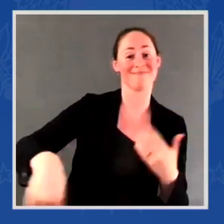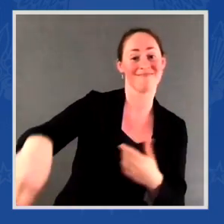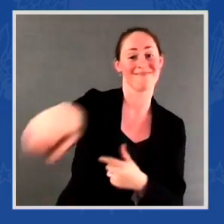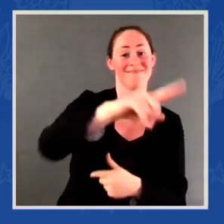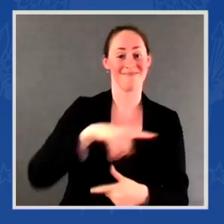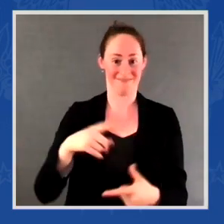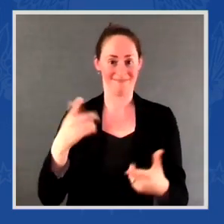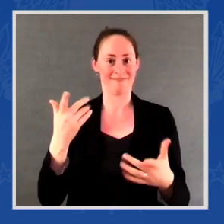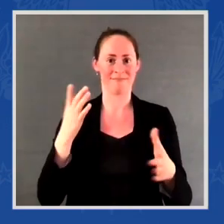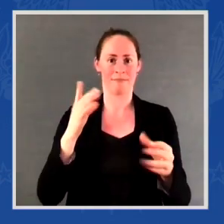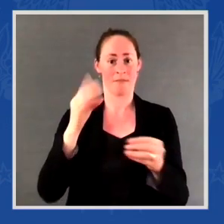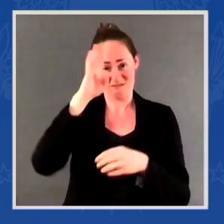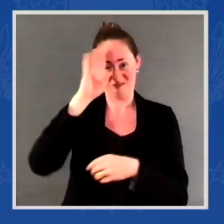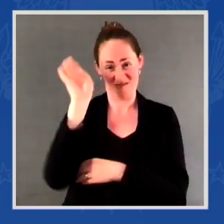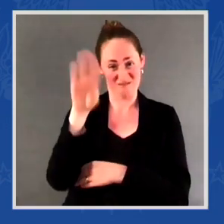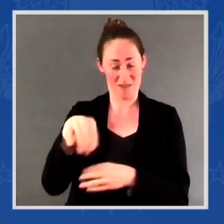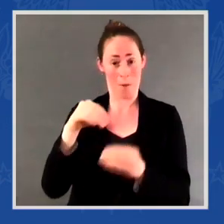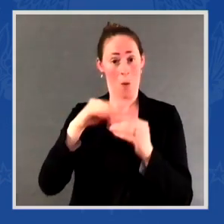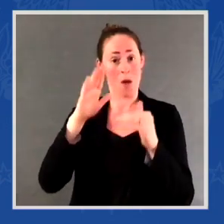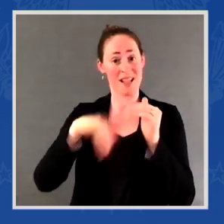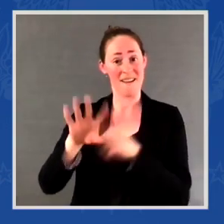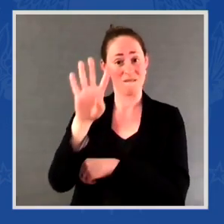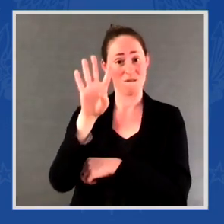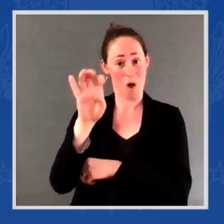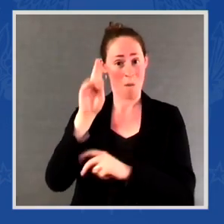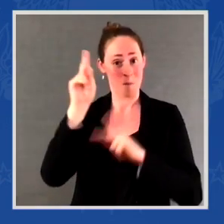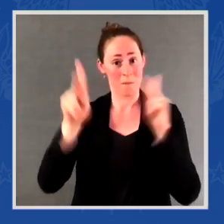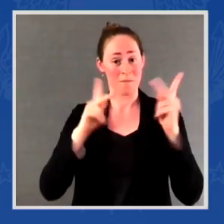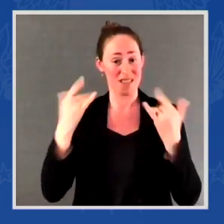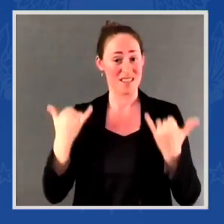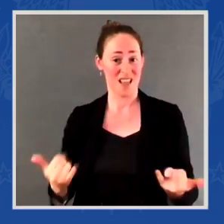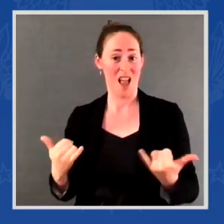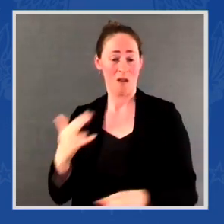fighting COVID -19 and that number may seem insignificant,